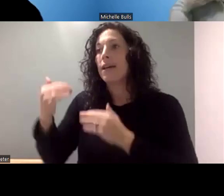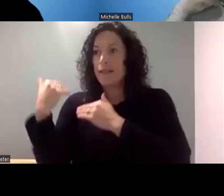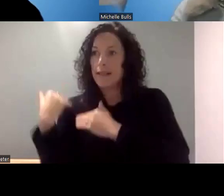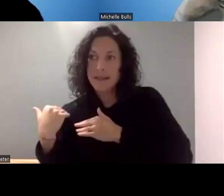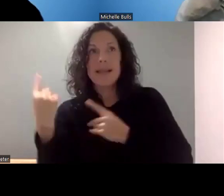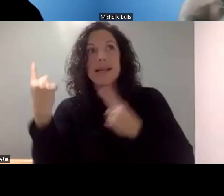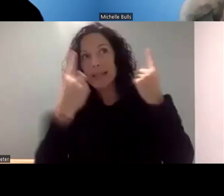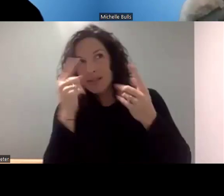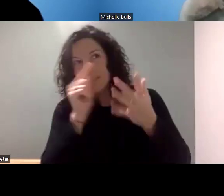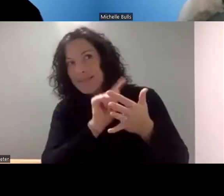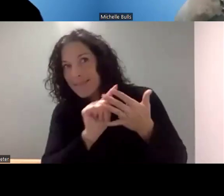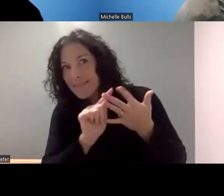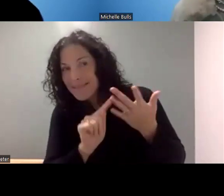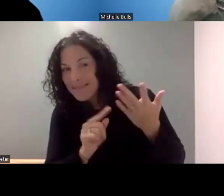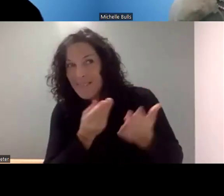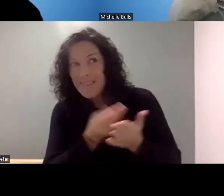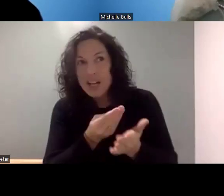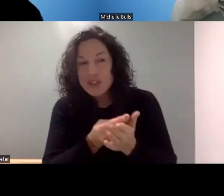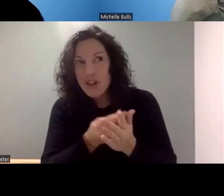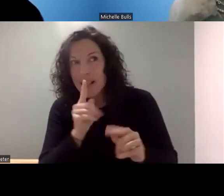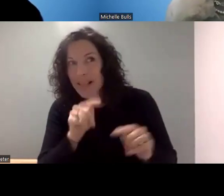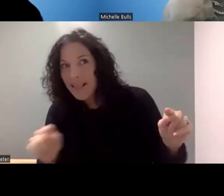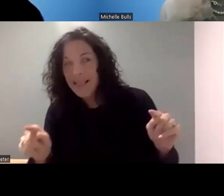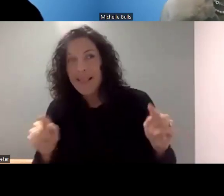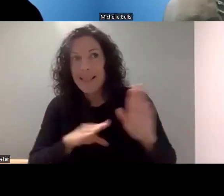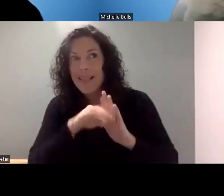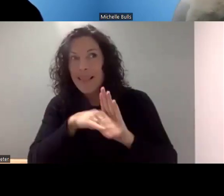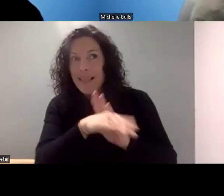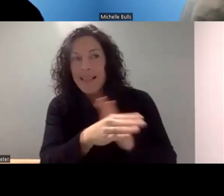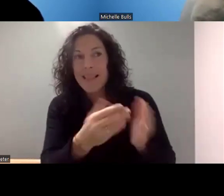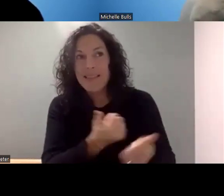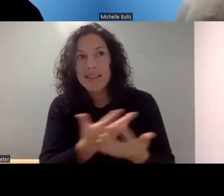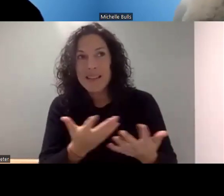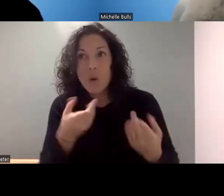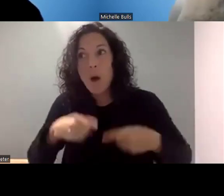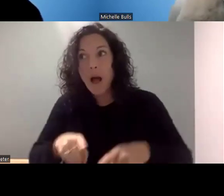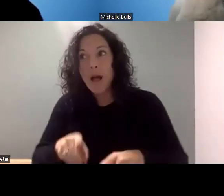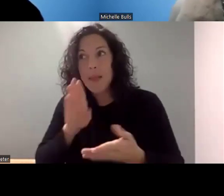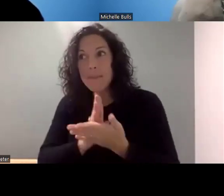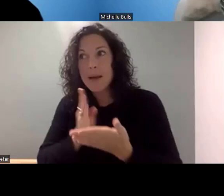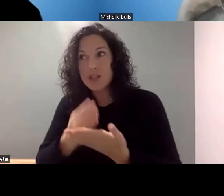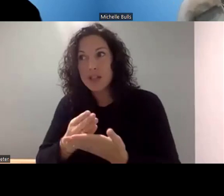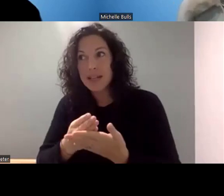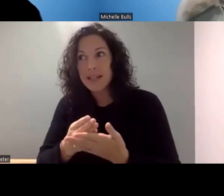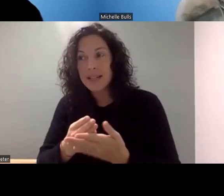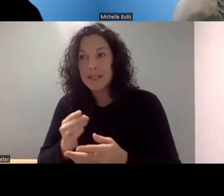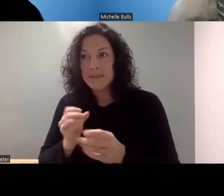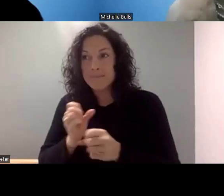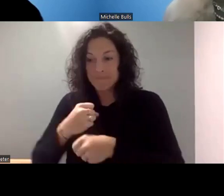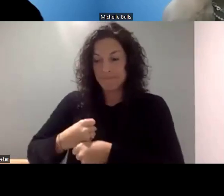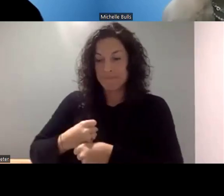all of those kind of the factors as they're putting the budgets together. Emily Linde: So I would completely agree with that.